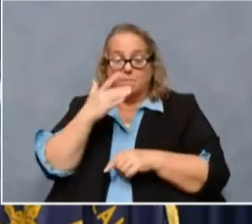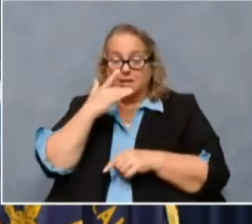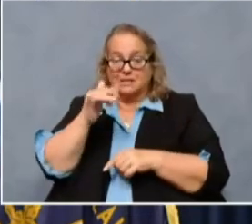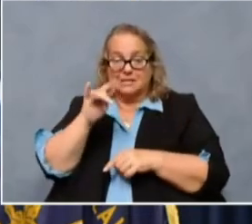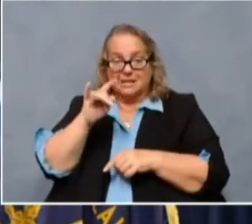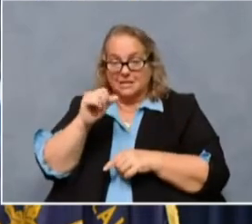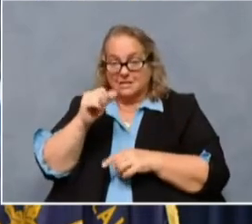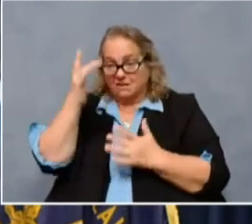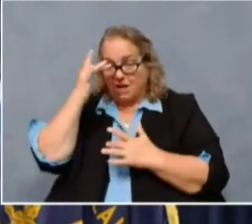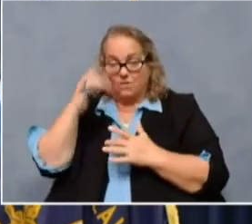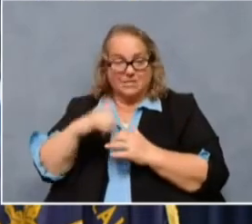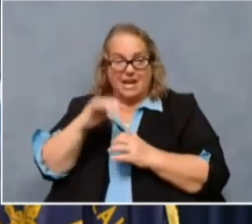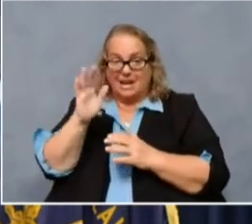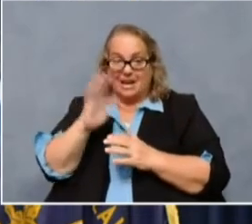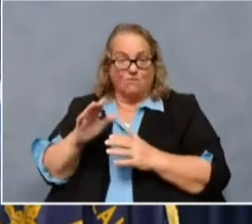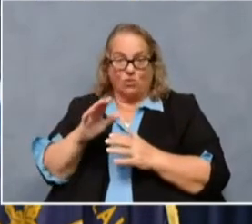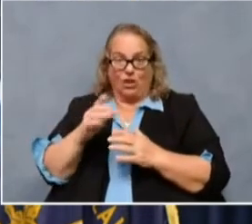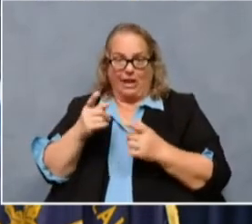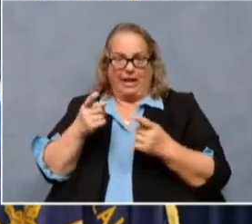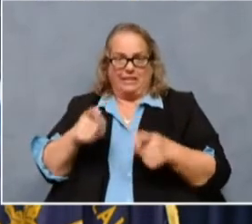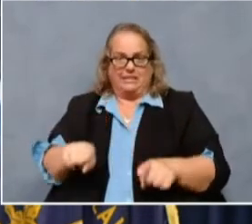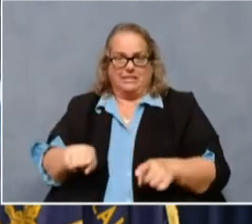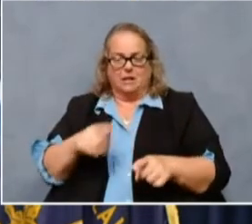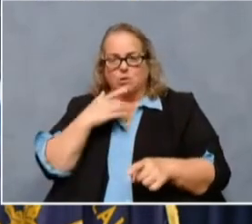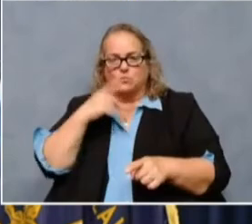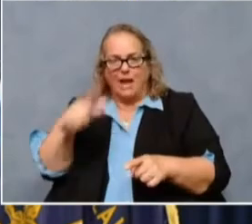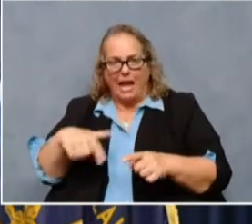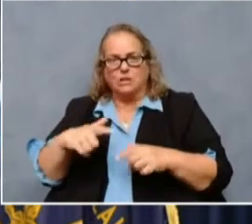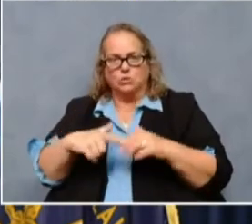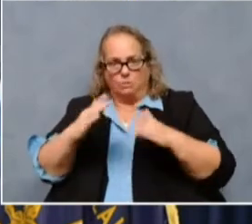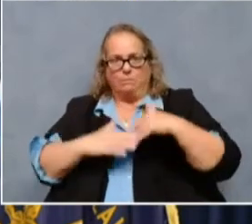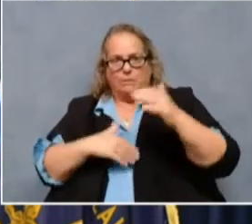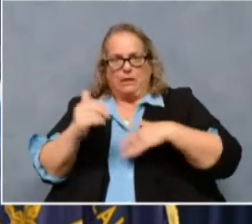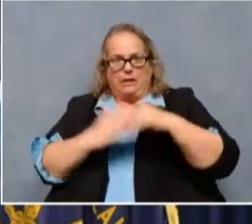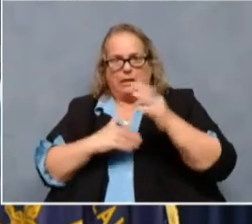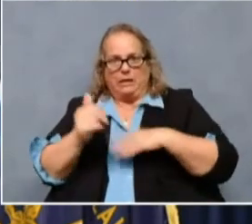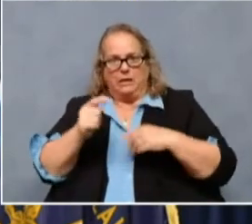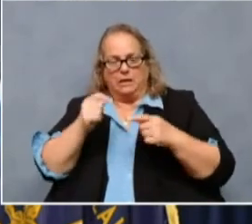airplane or we're flying it. We had to create the testing uh because the test